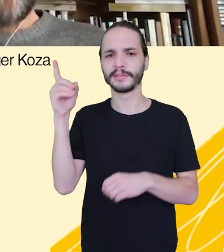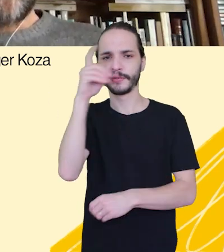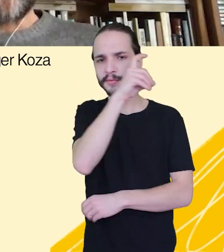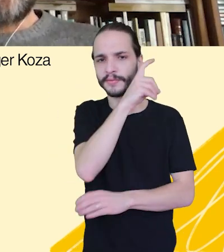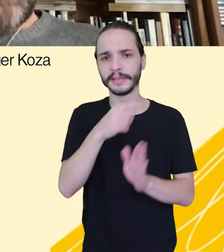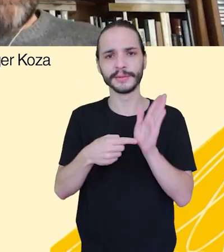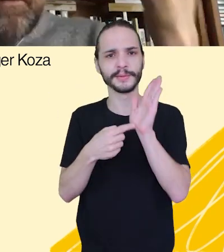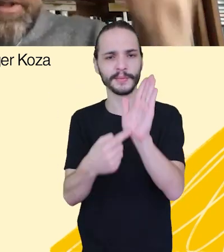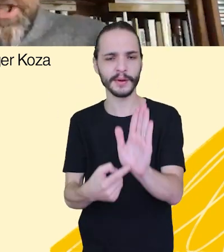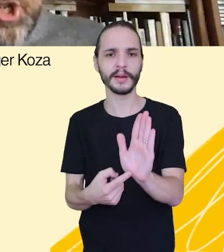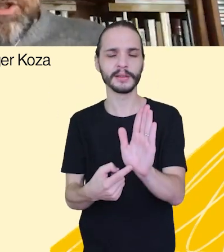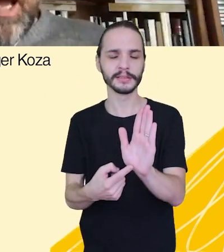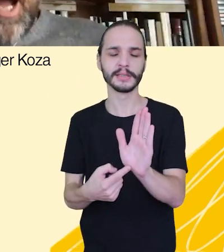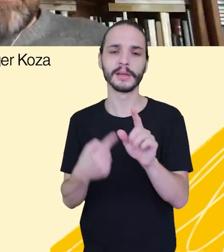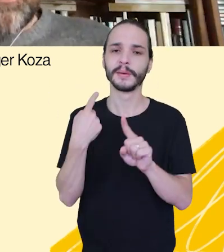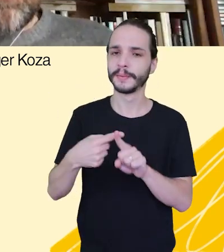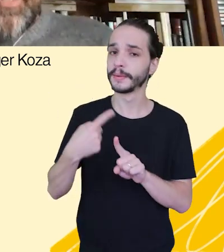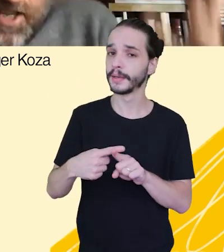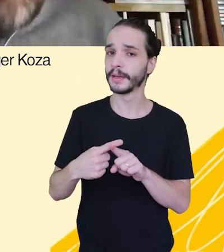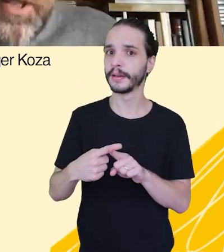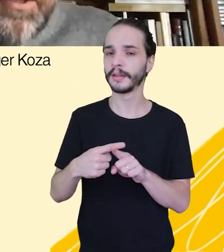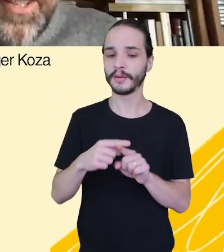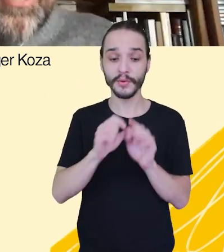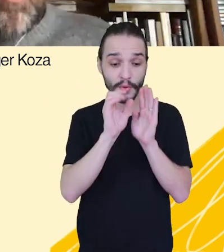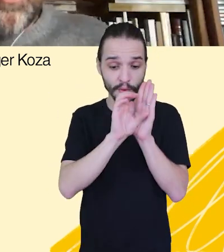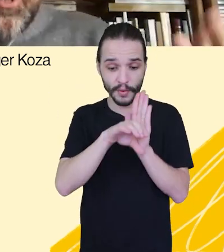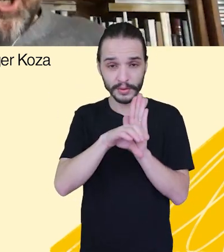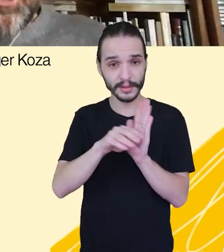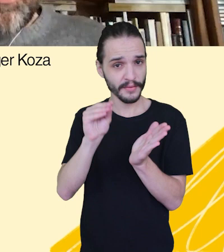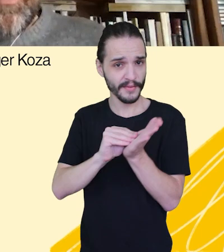Because by definition absence is absence. It's what is not.